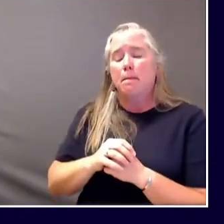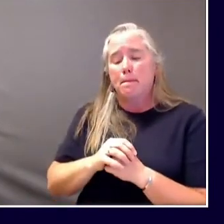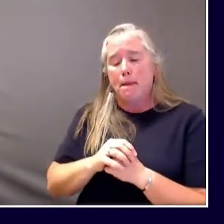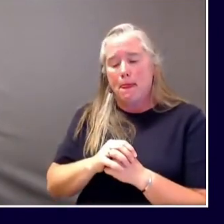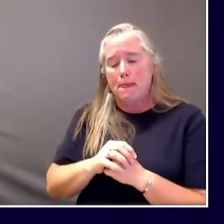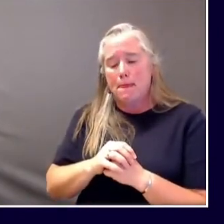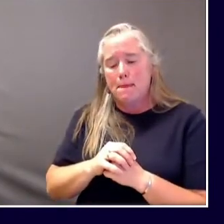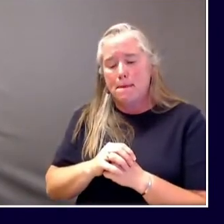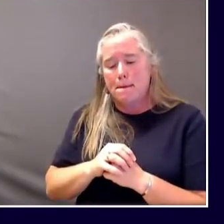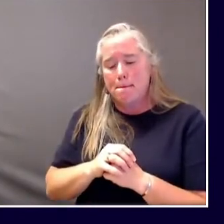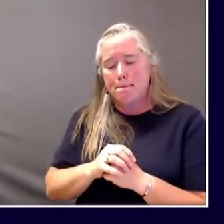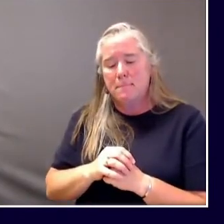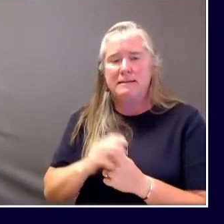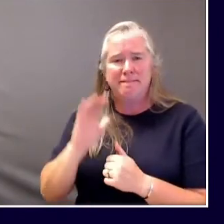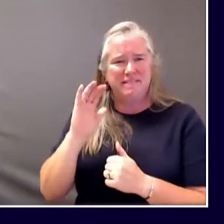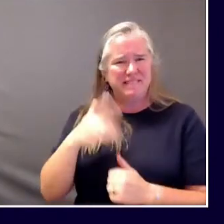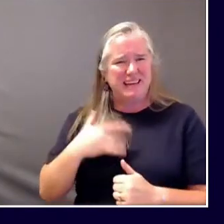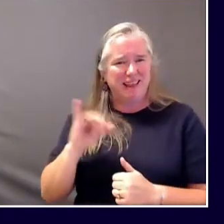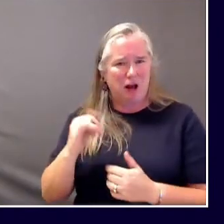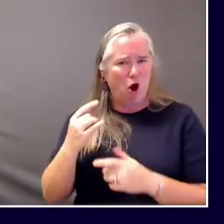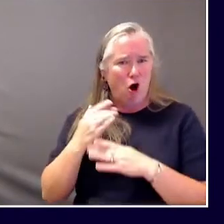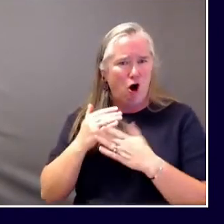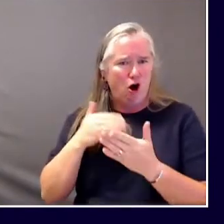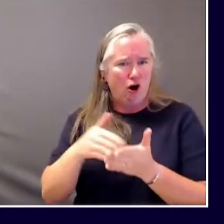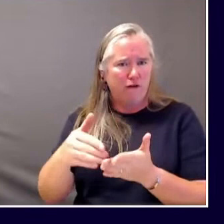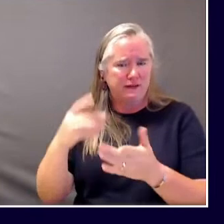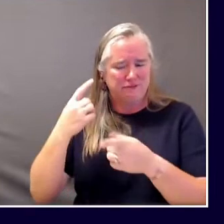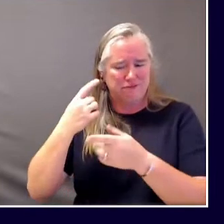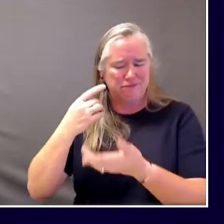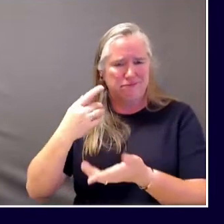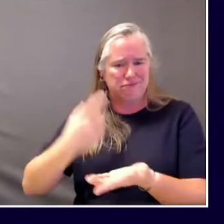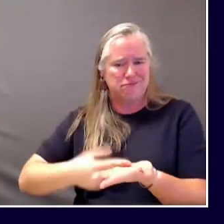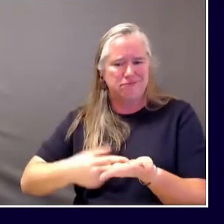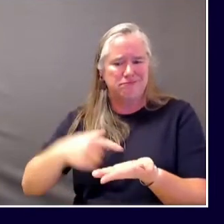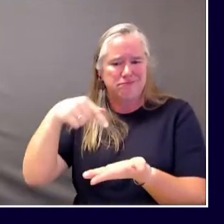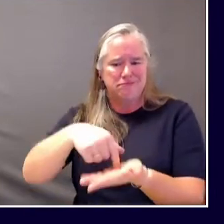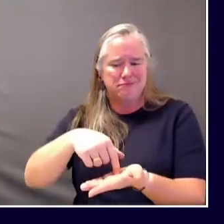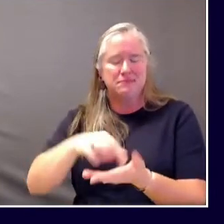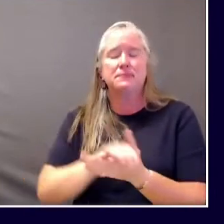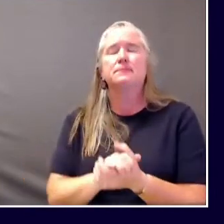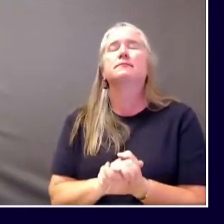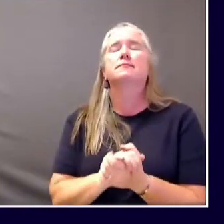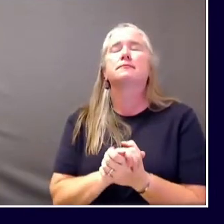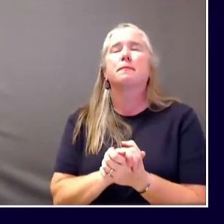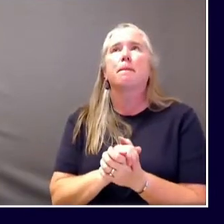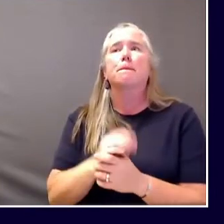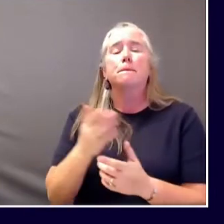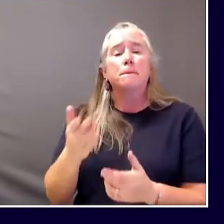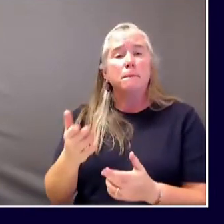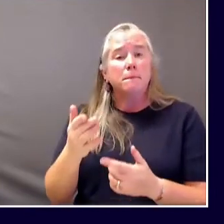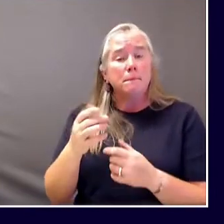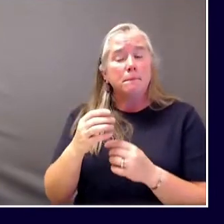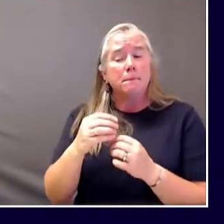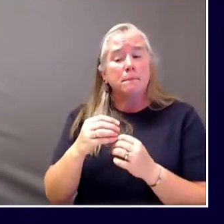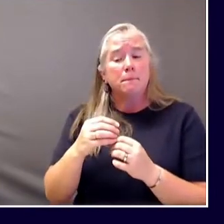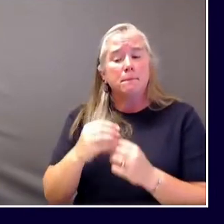this with some regularity but I I would like to know if there's